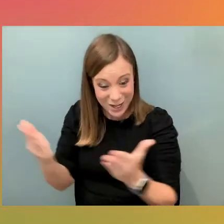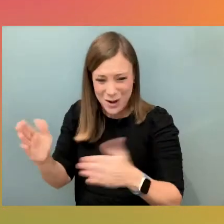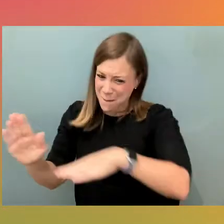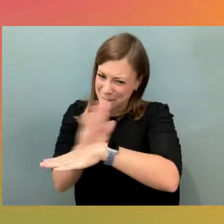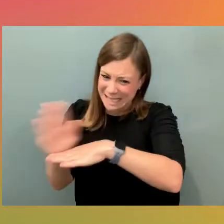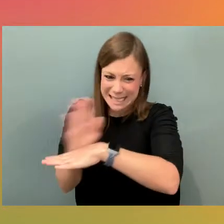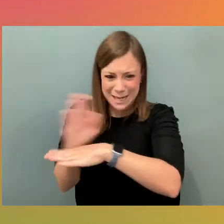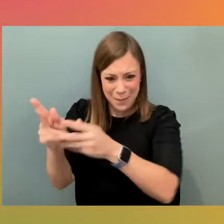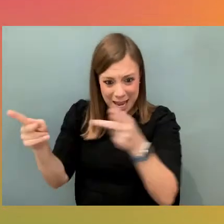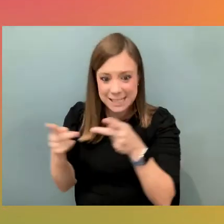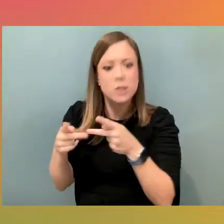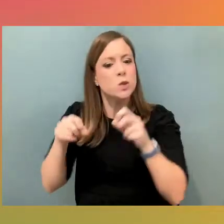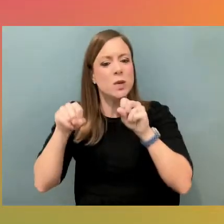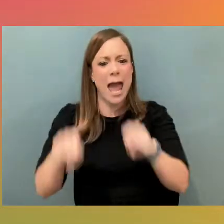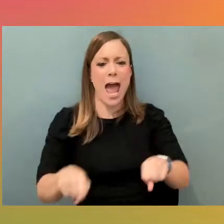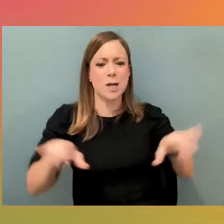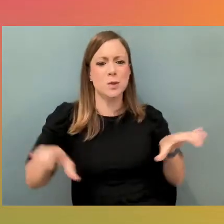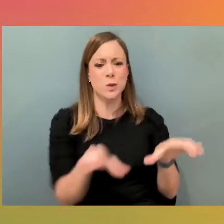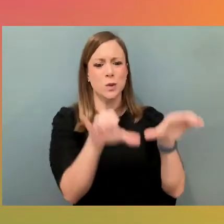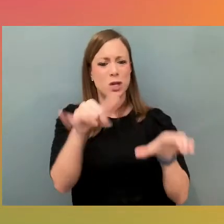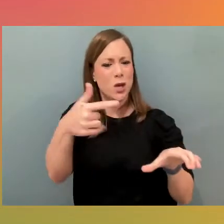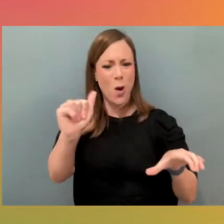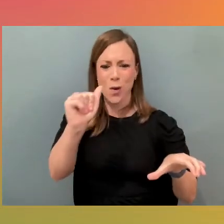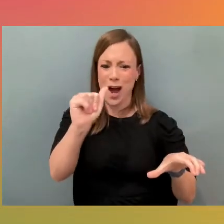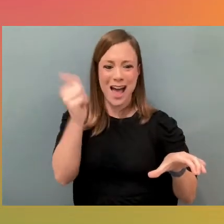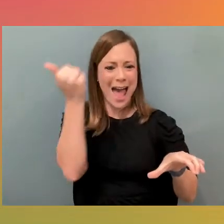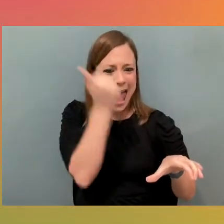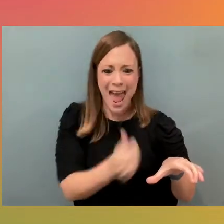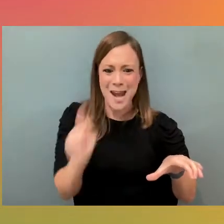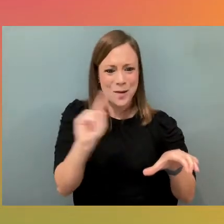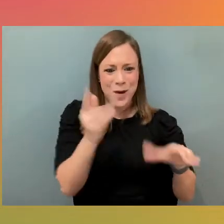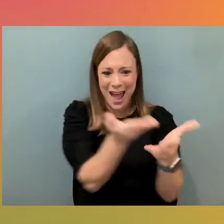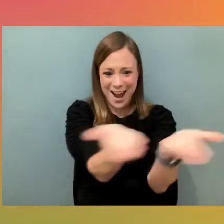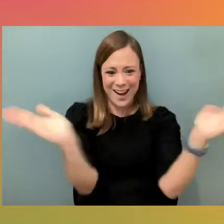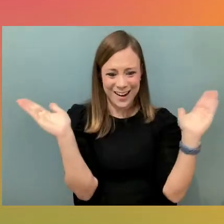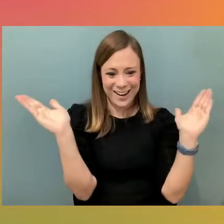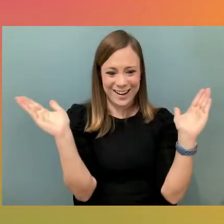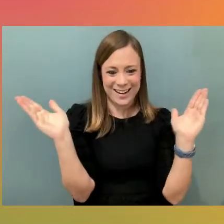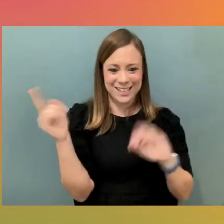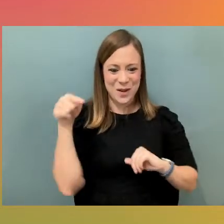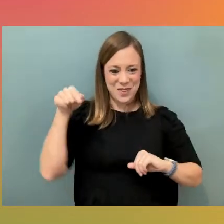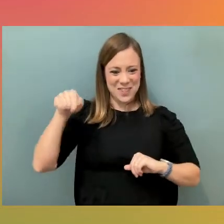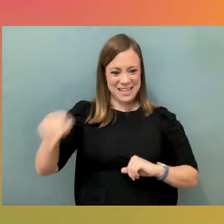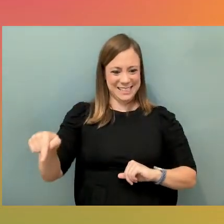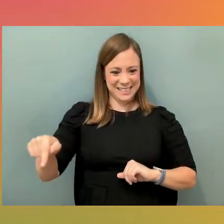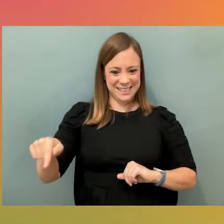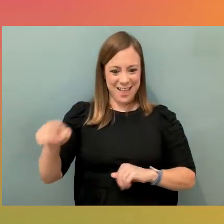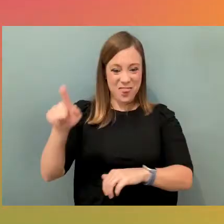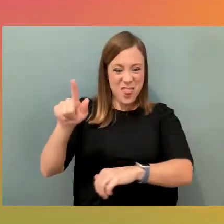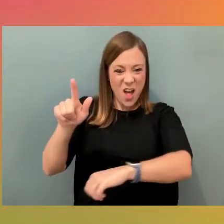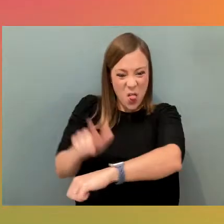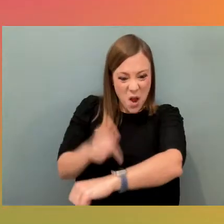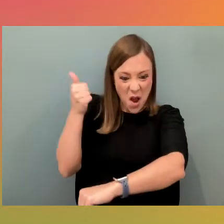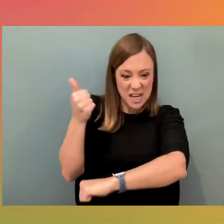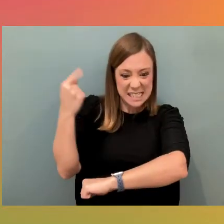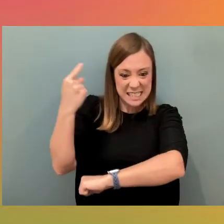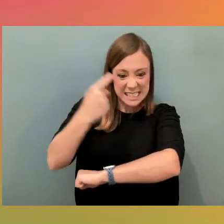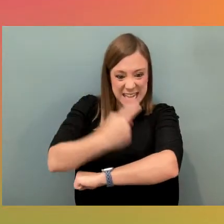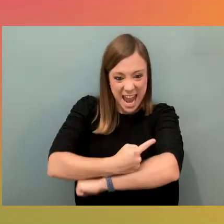TODAY, TRULY IS THE LONG OF THE DAY OF THE YEAR. AND IT'S THE LONGEST DAY OF THE YEAR FOR OUR STAFF. SO NONE OF THIS WOULD BE